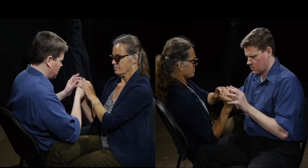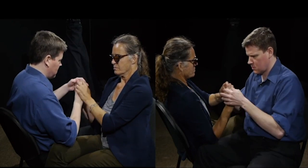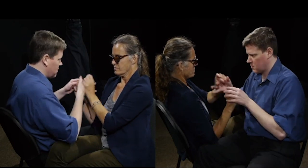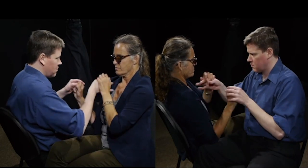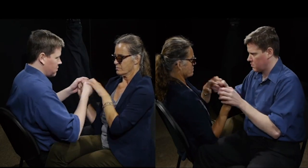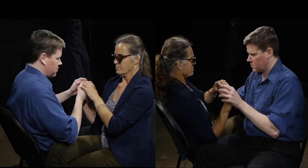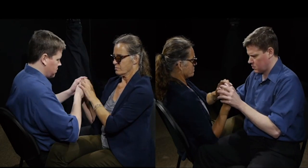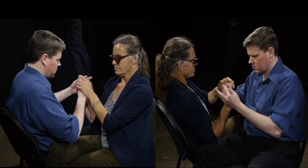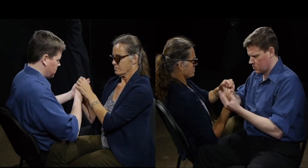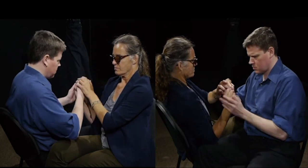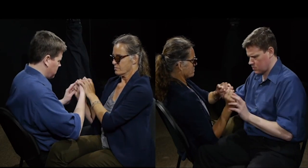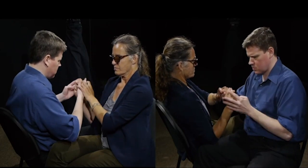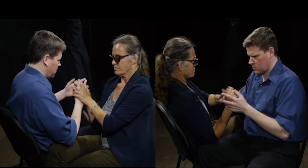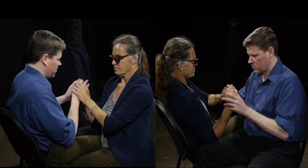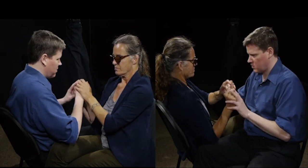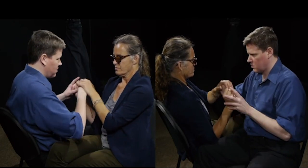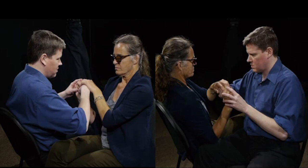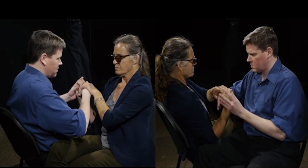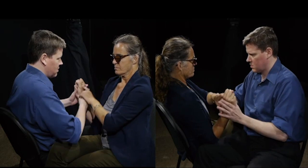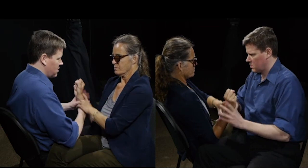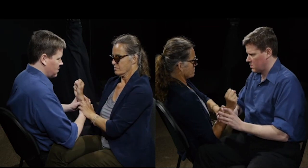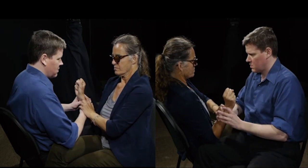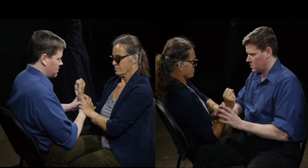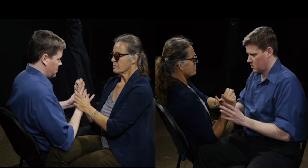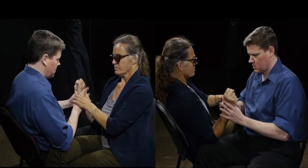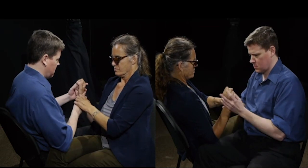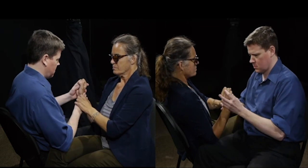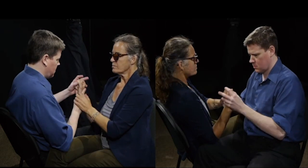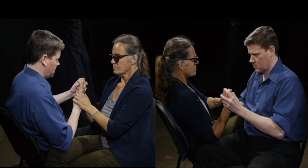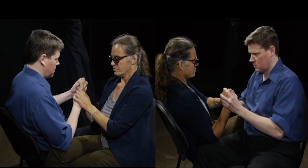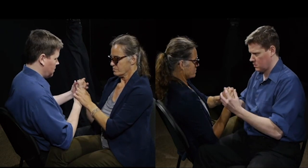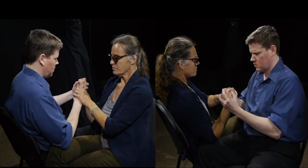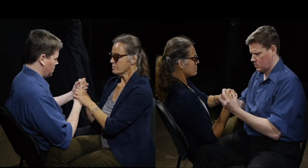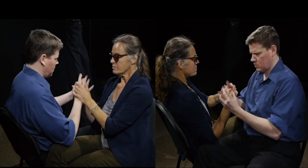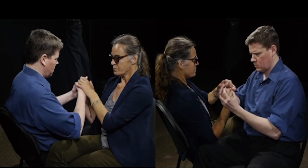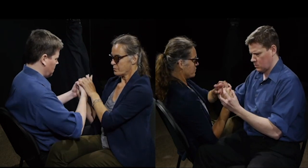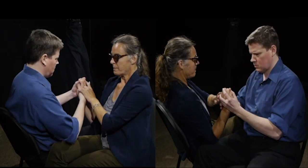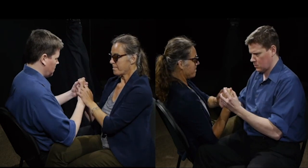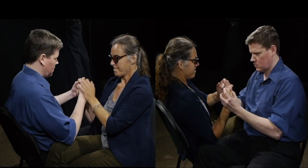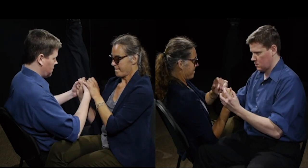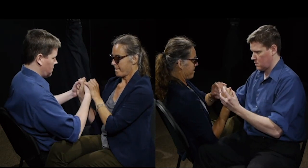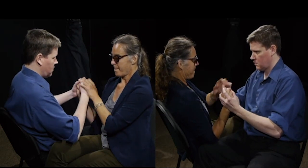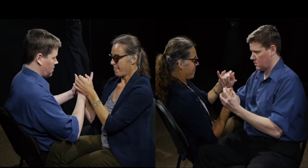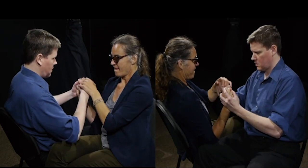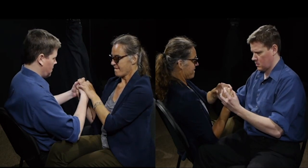to hold your hand in place while the construction is still being built. Not holding your hand in place